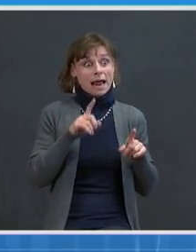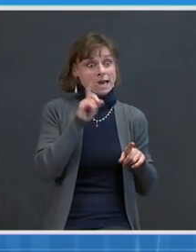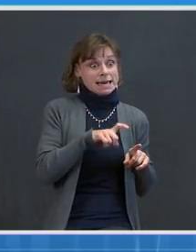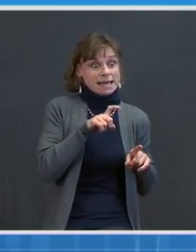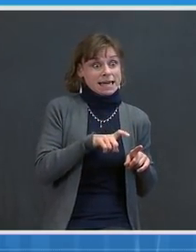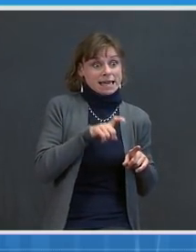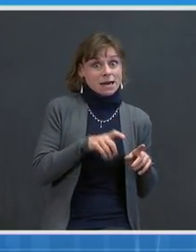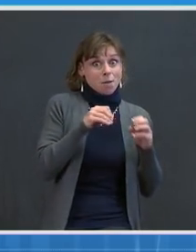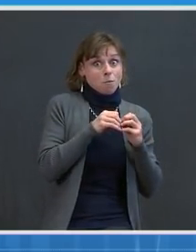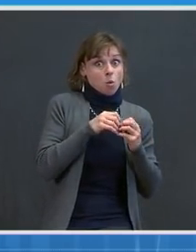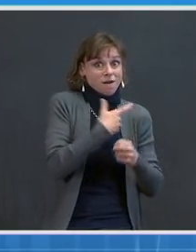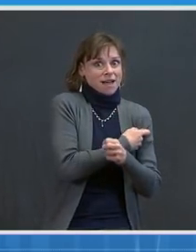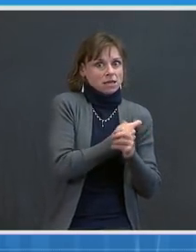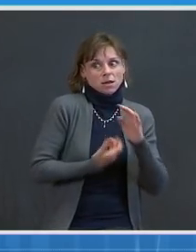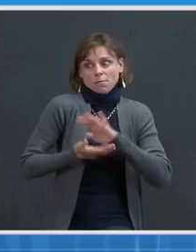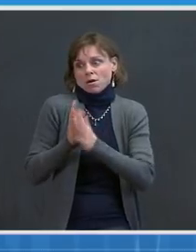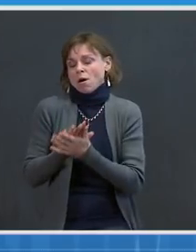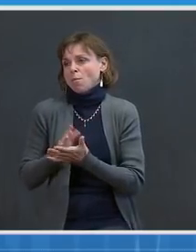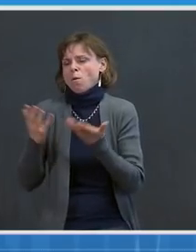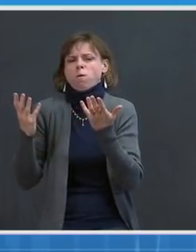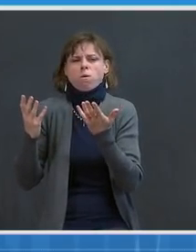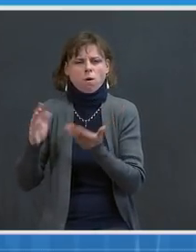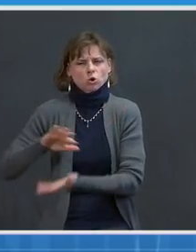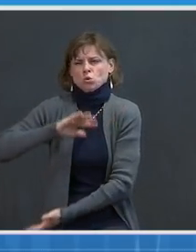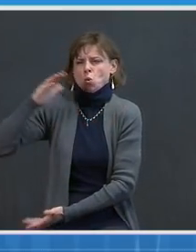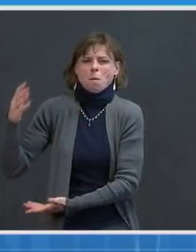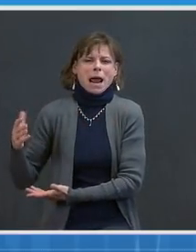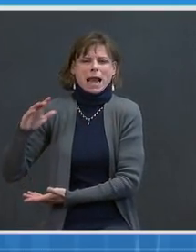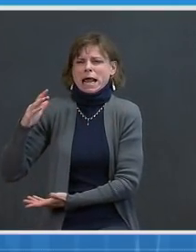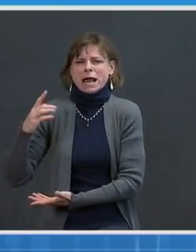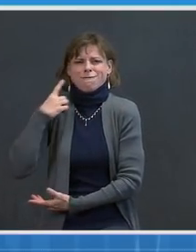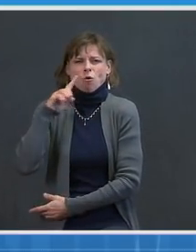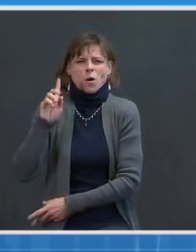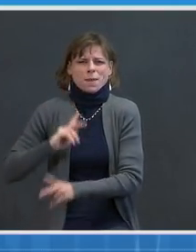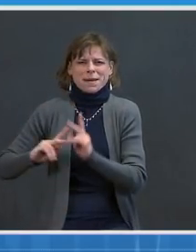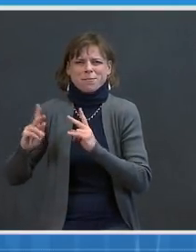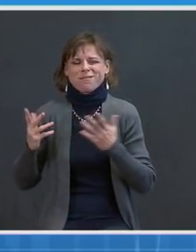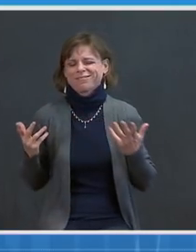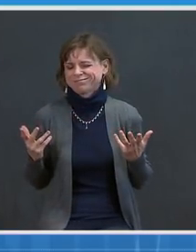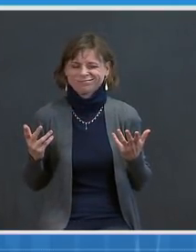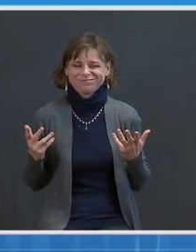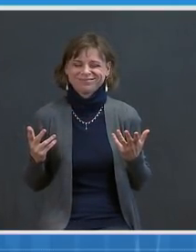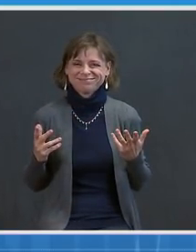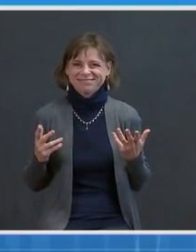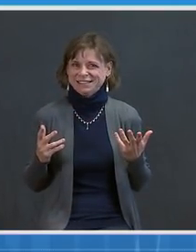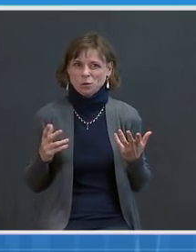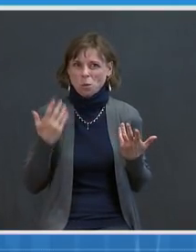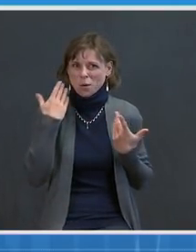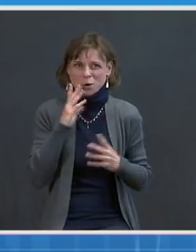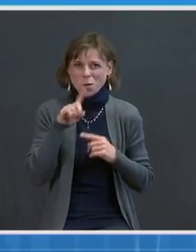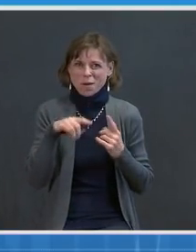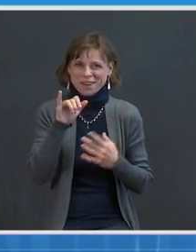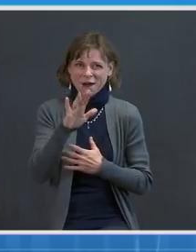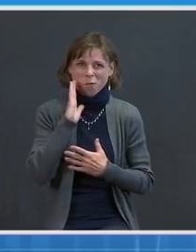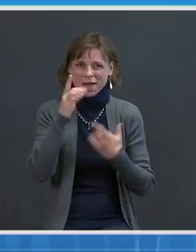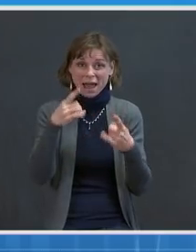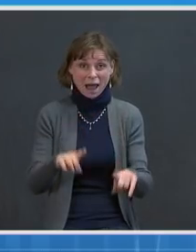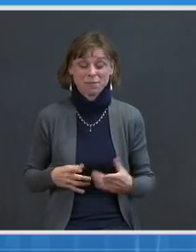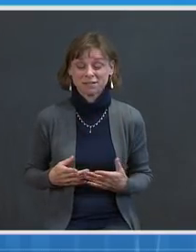to having too many vaccines for the population. And, point of fact, this is a journey that we're working on together.